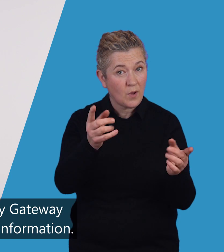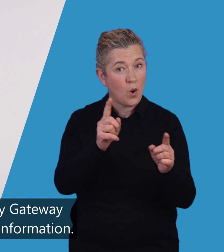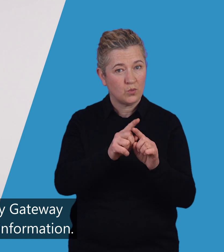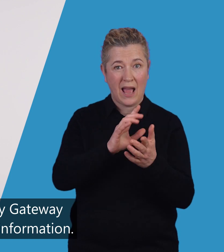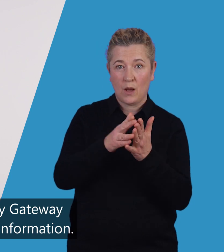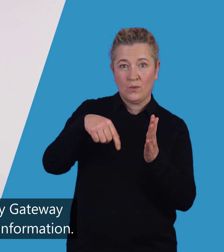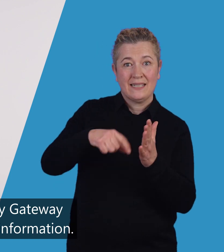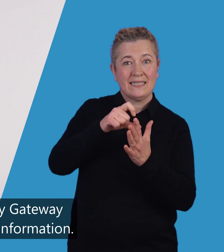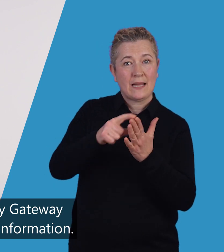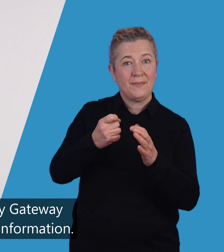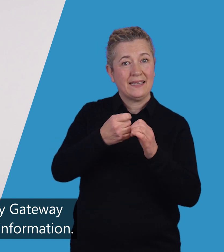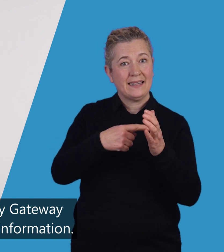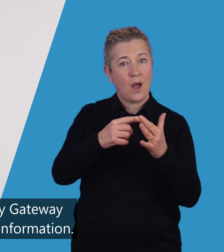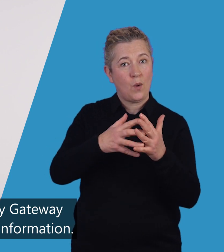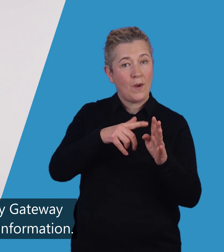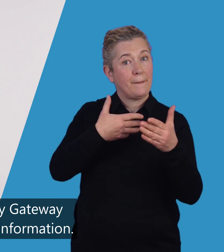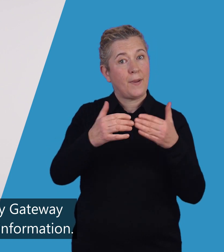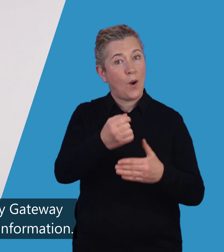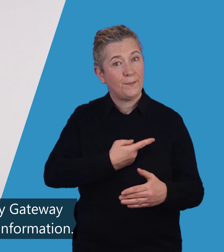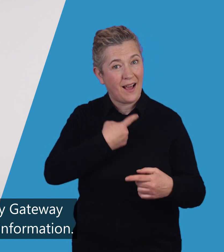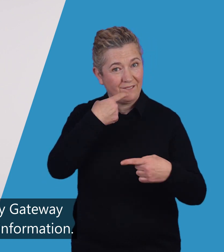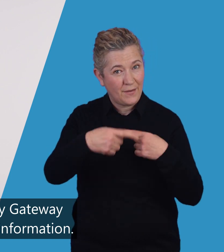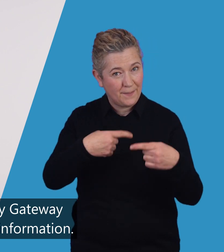and how the Disability Gateway handles your personal information.